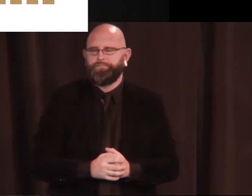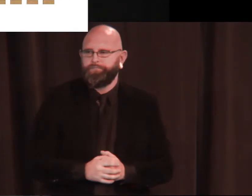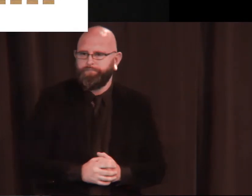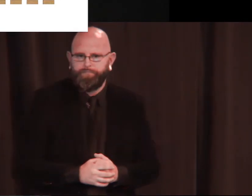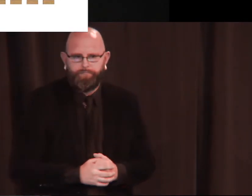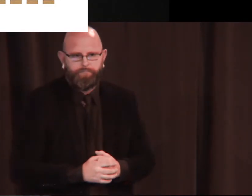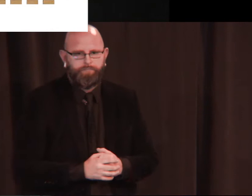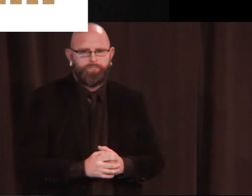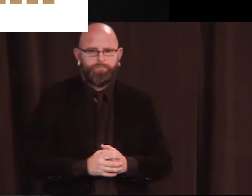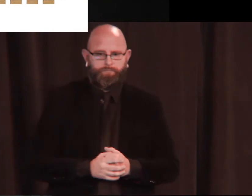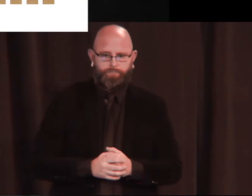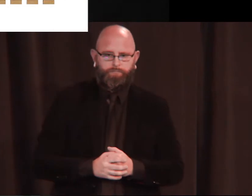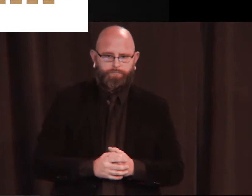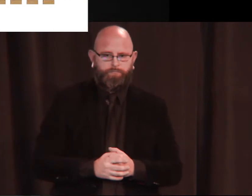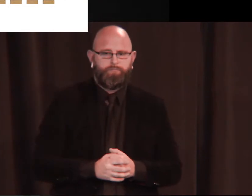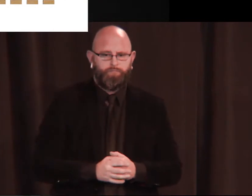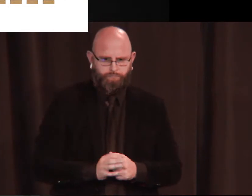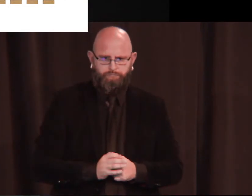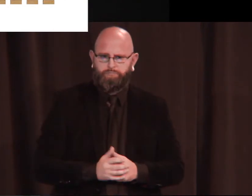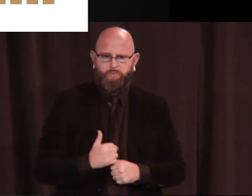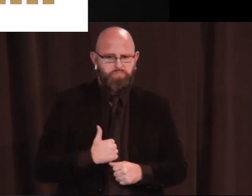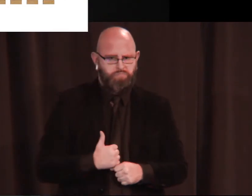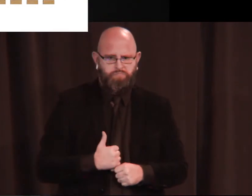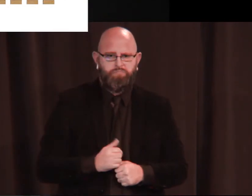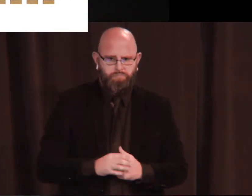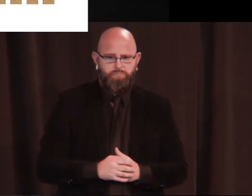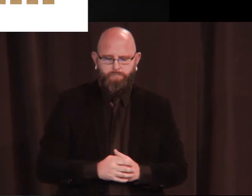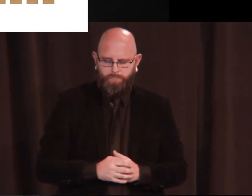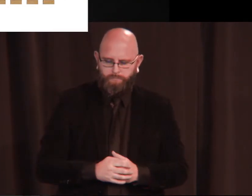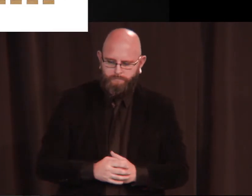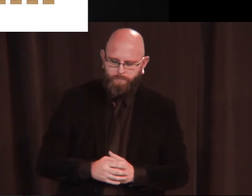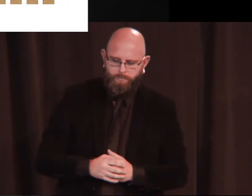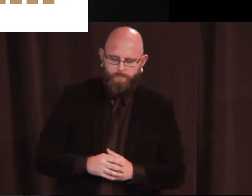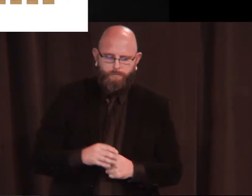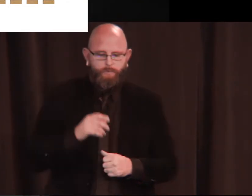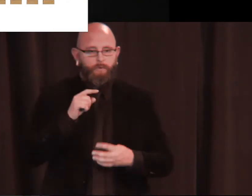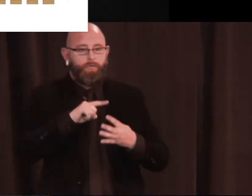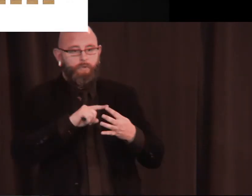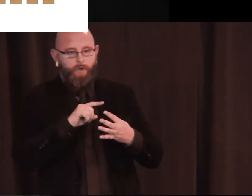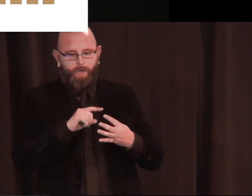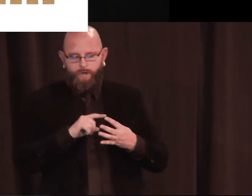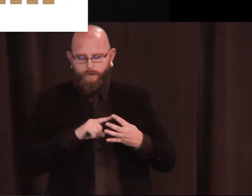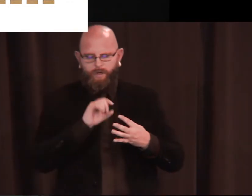And the answer is, A, maternal education level, B is degree of hearing loss,